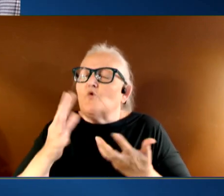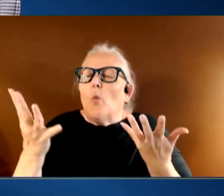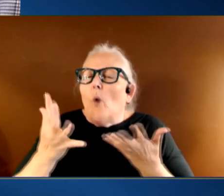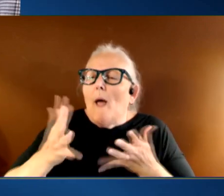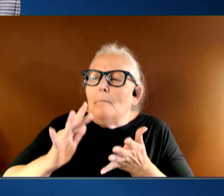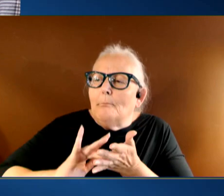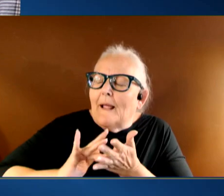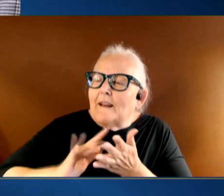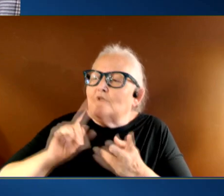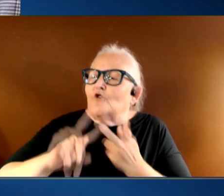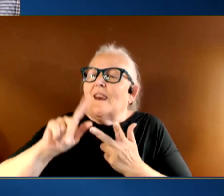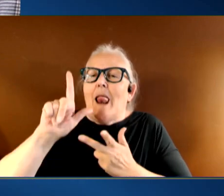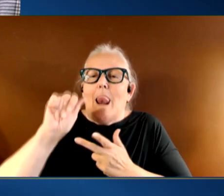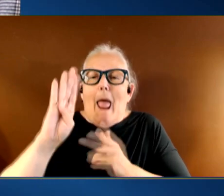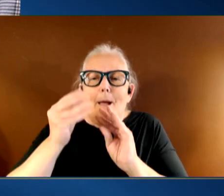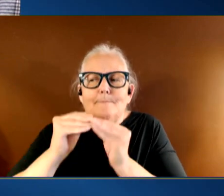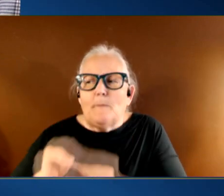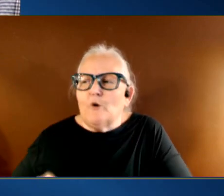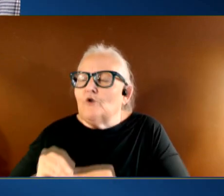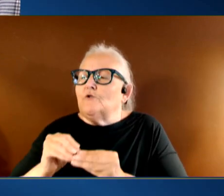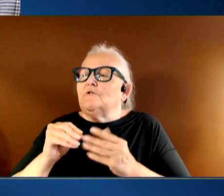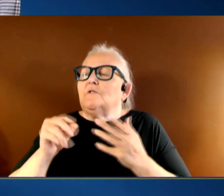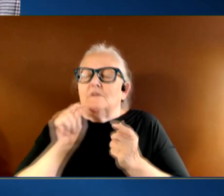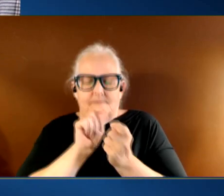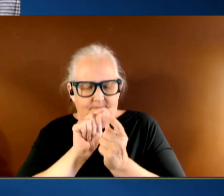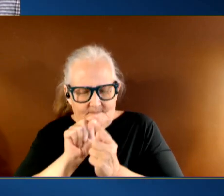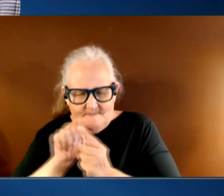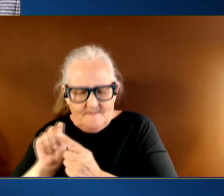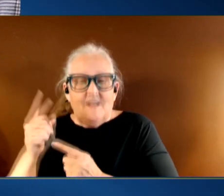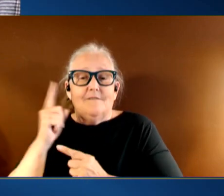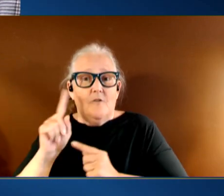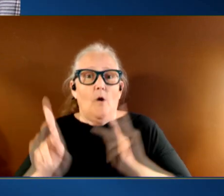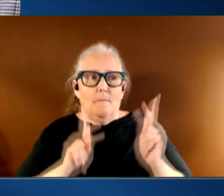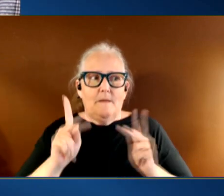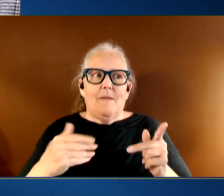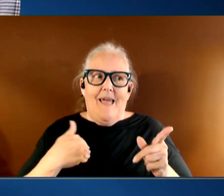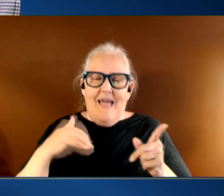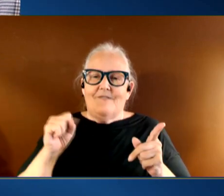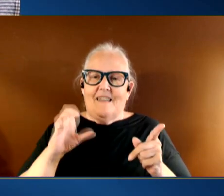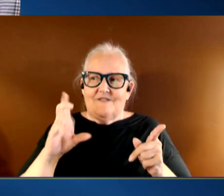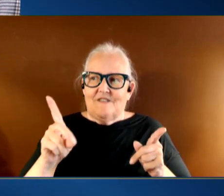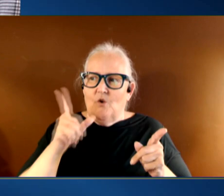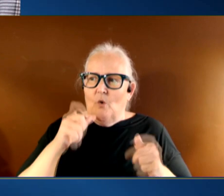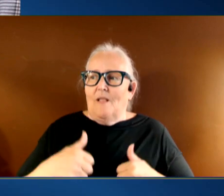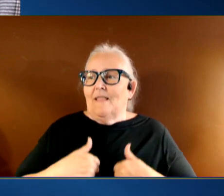clinical data elements for people with sickle cell disease that are living in Indiana.